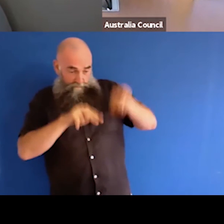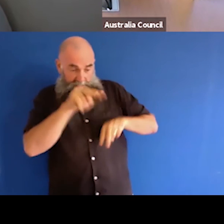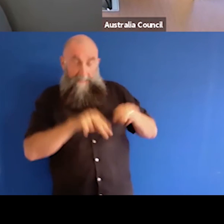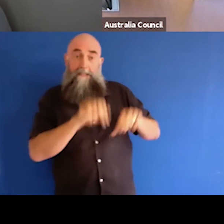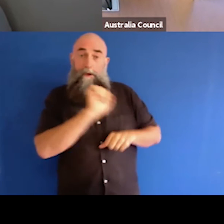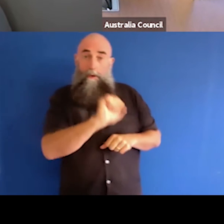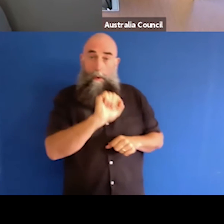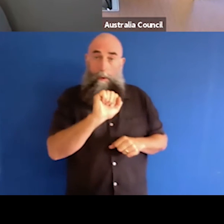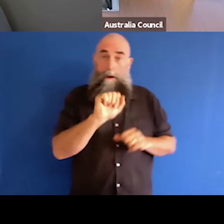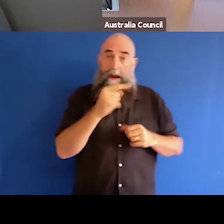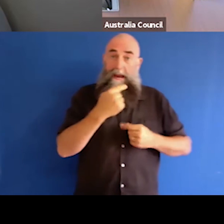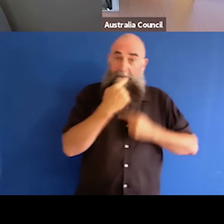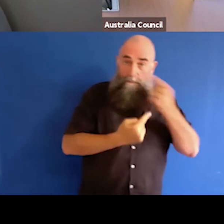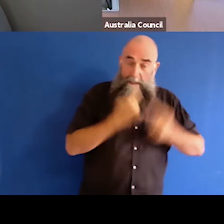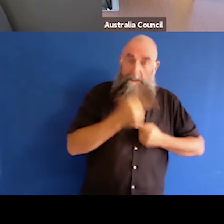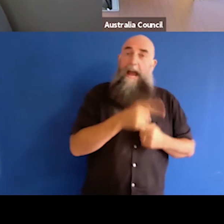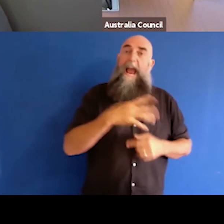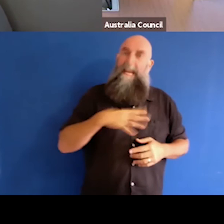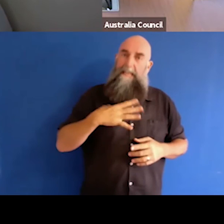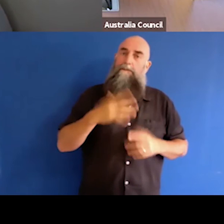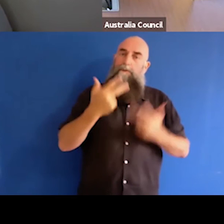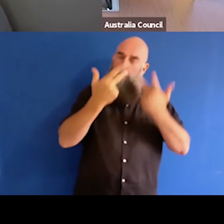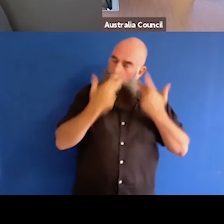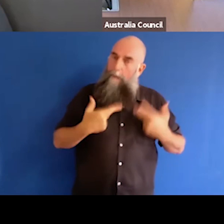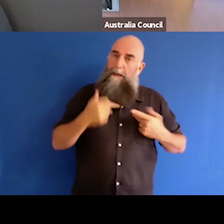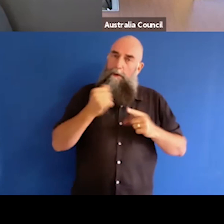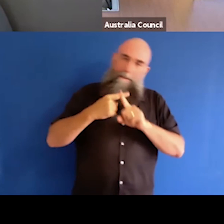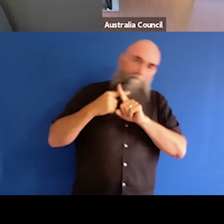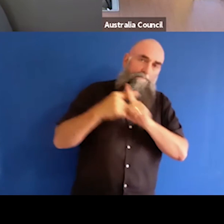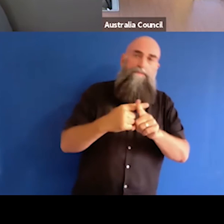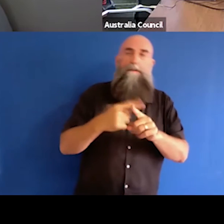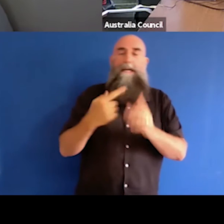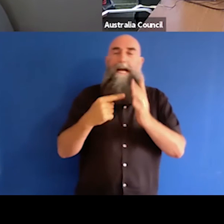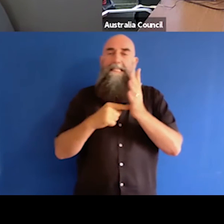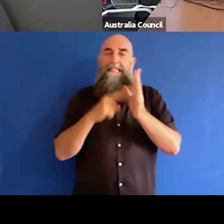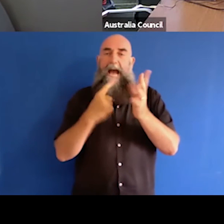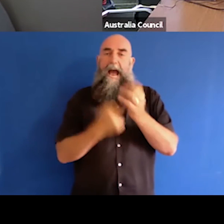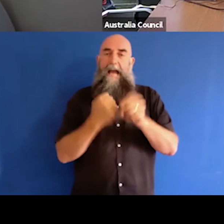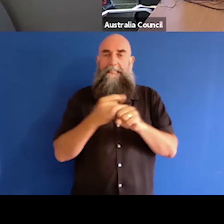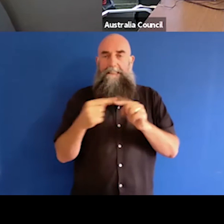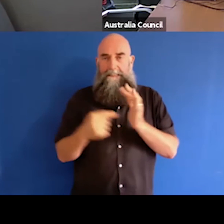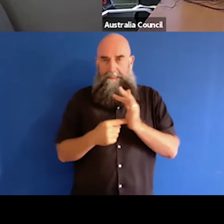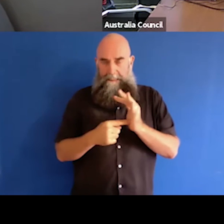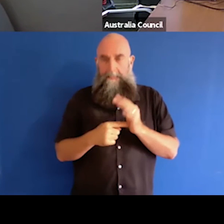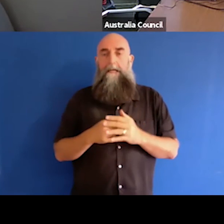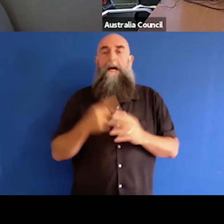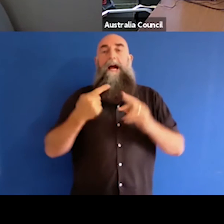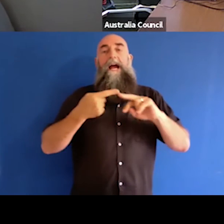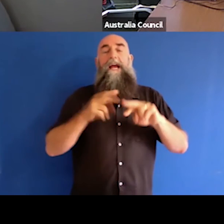You'd apply to the literature panel,